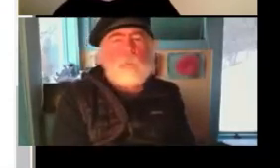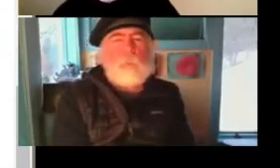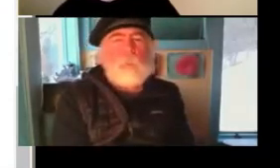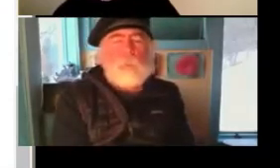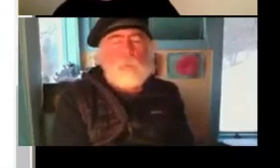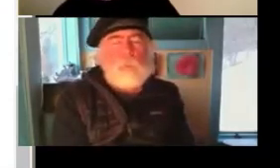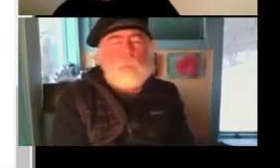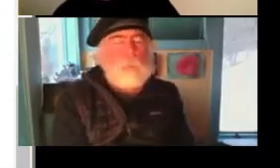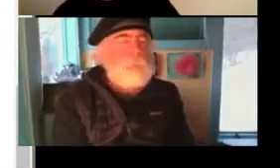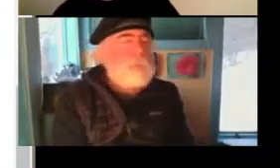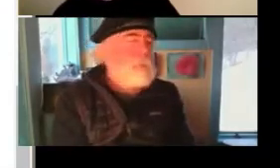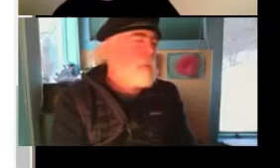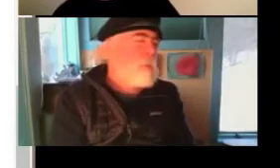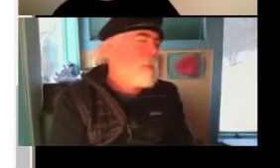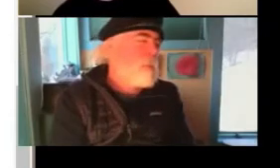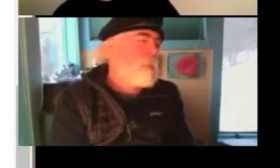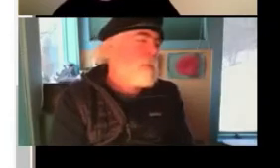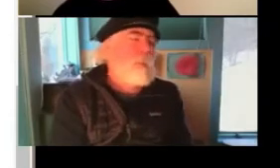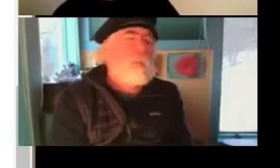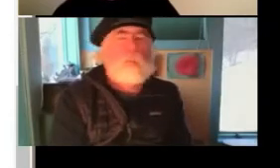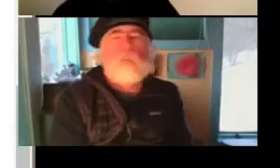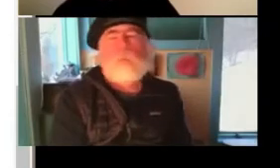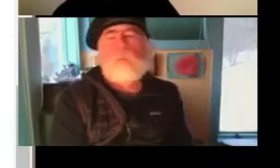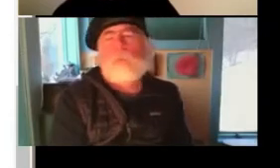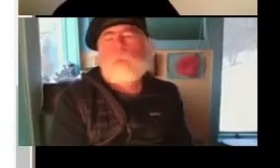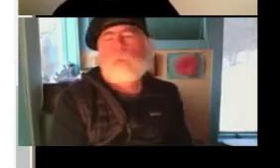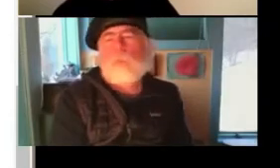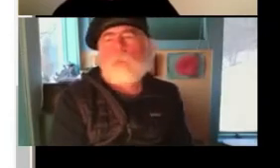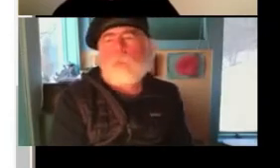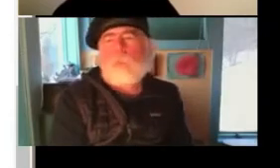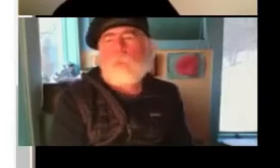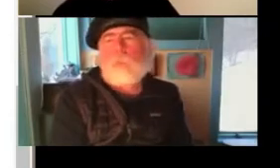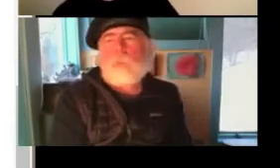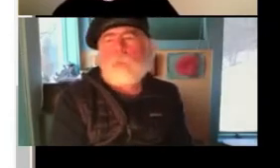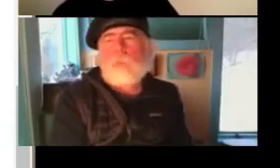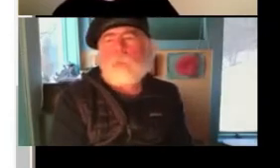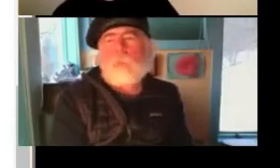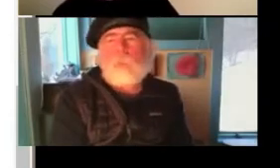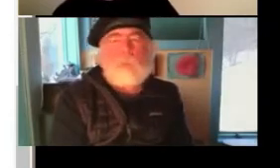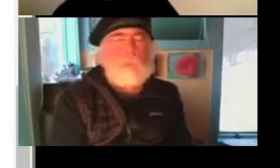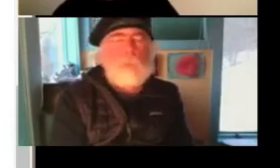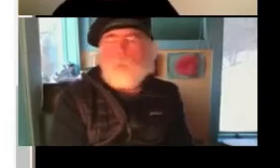why that's important in each of these sections. For literary media samples,